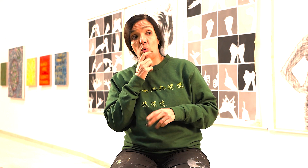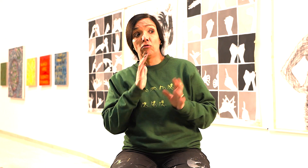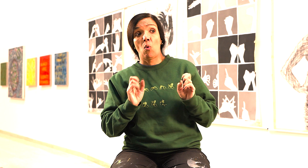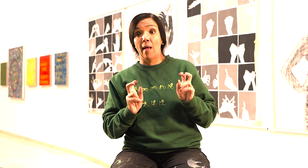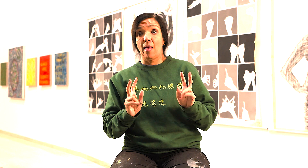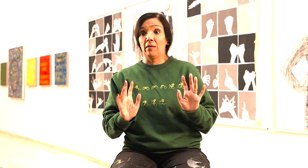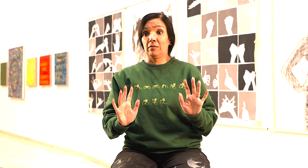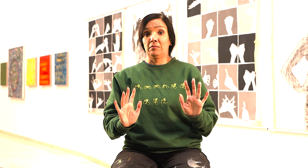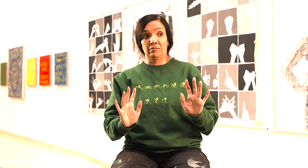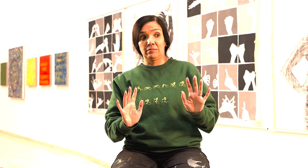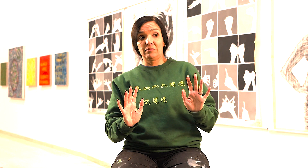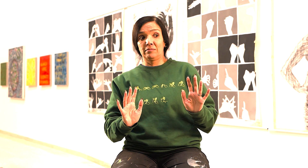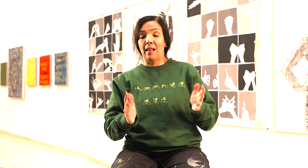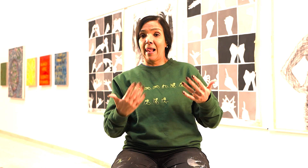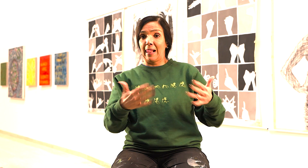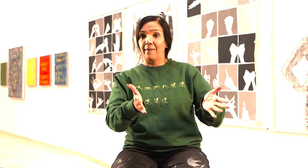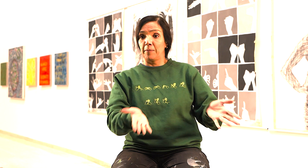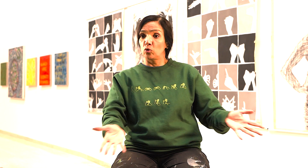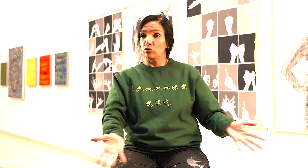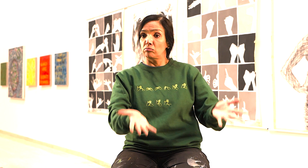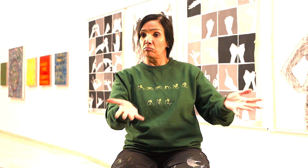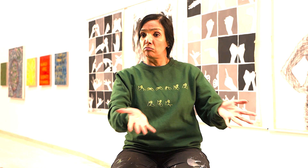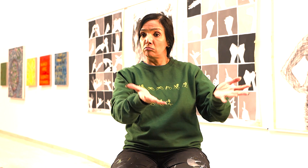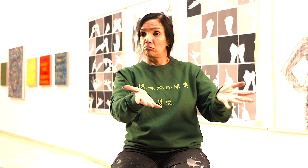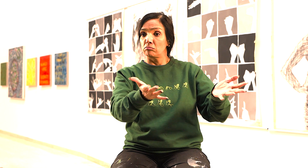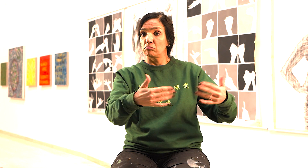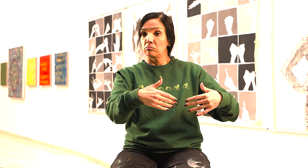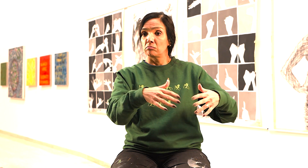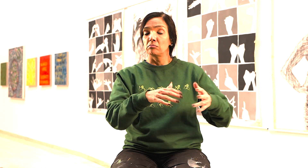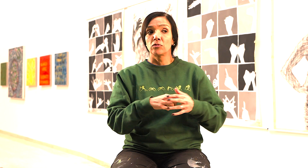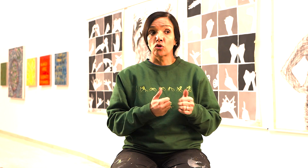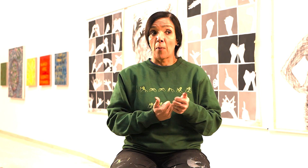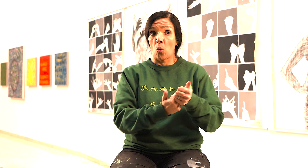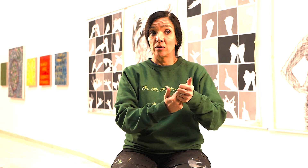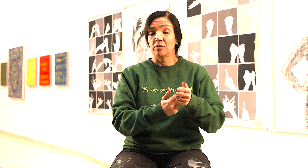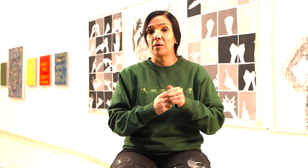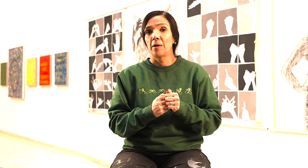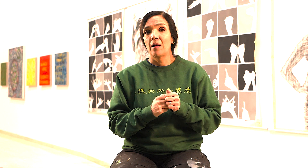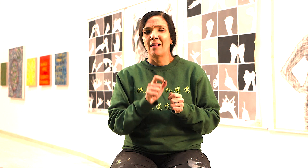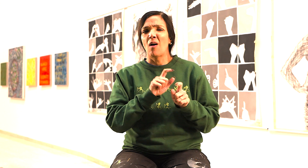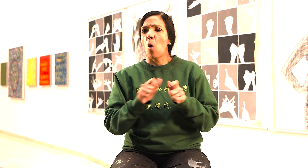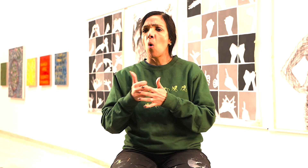"Oh, OK, then, we'll leave her to it," and they encouraged me from that point on and supported me.